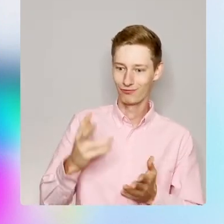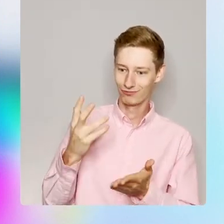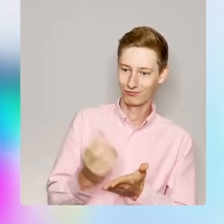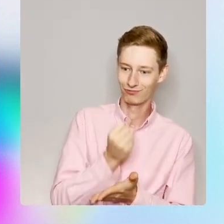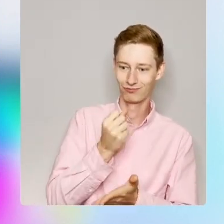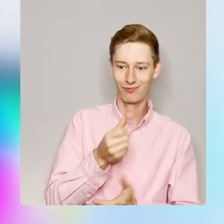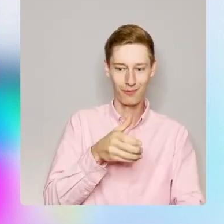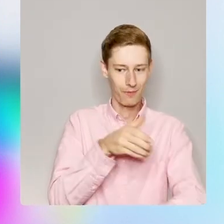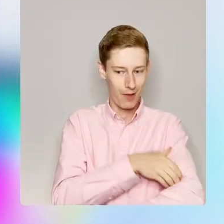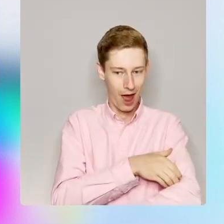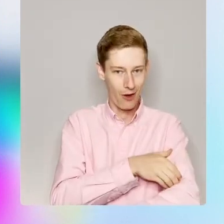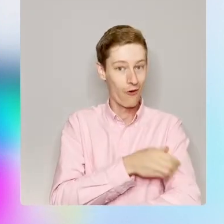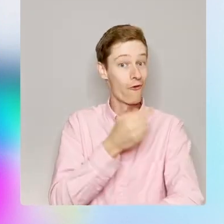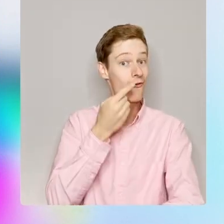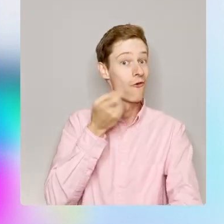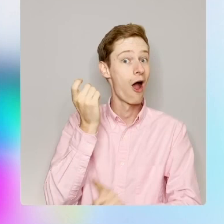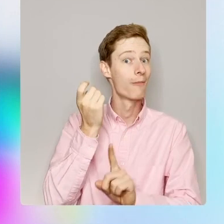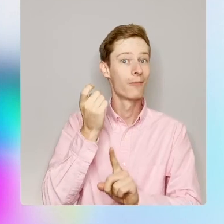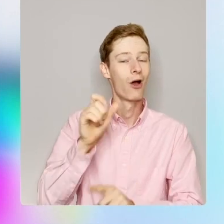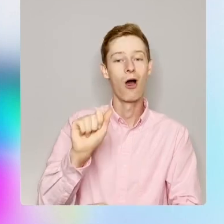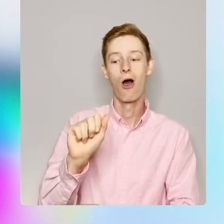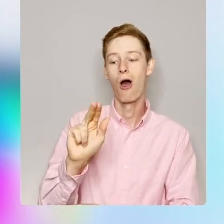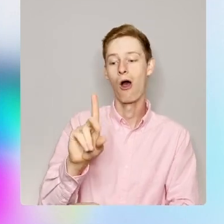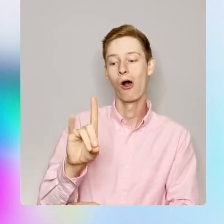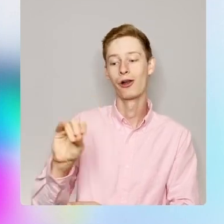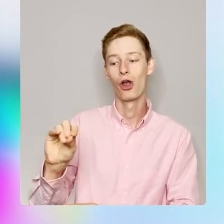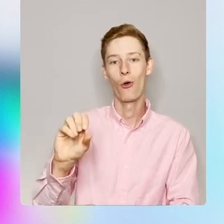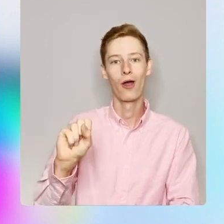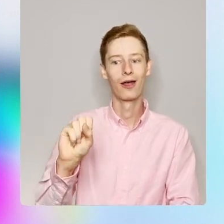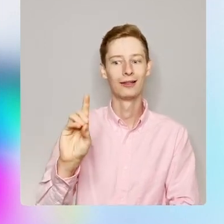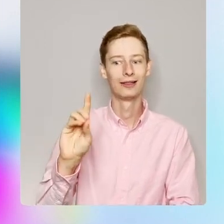of the Audio SDK to create truly immersive experiences.